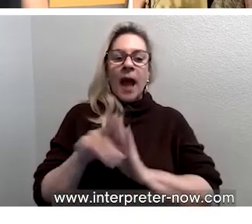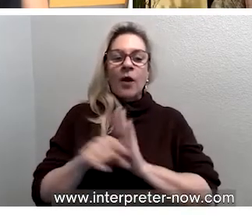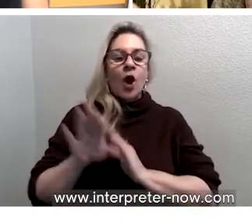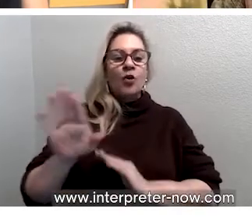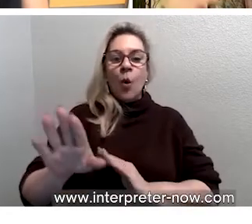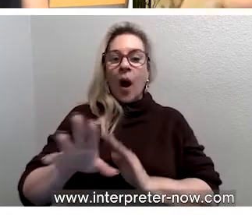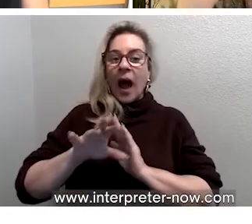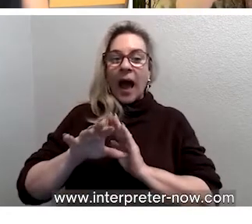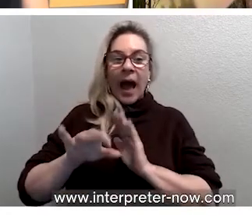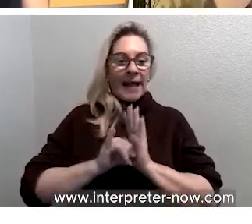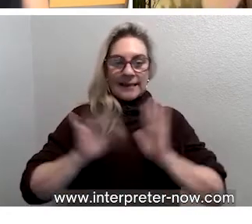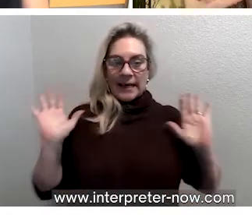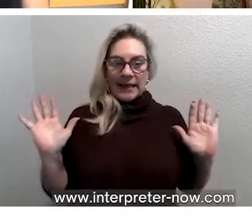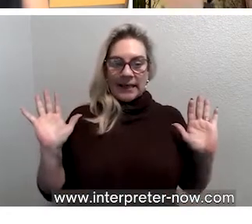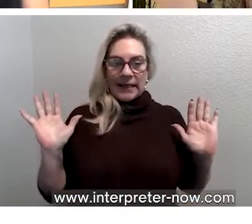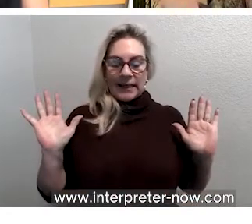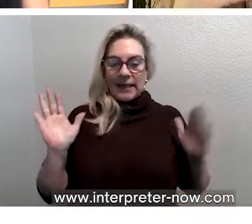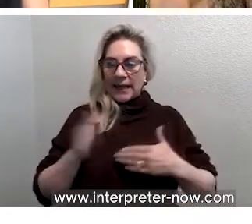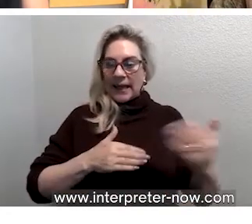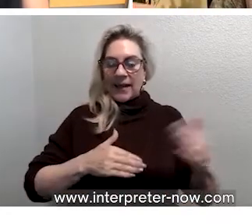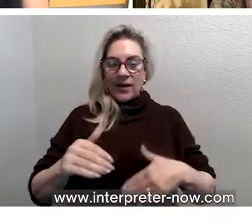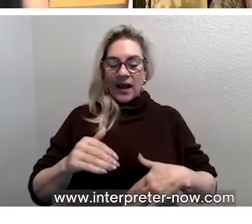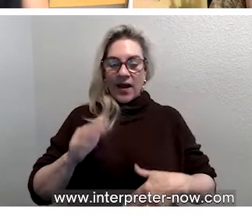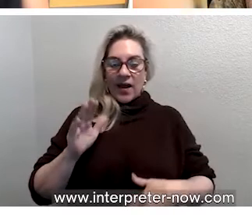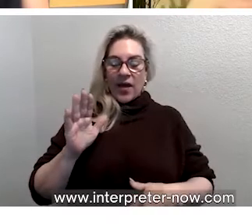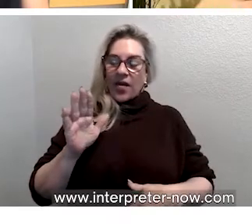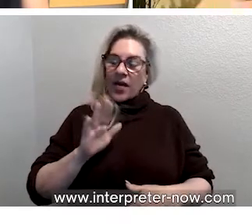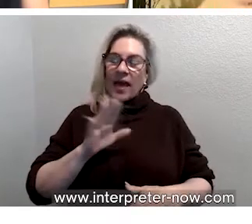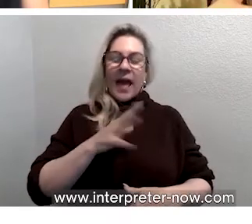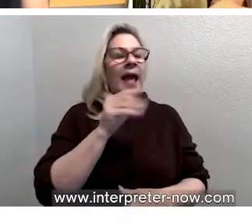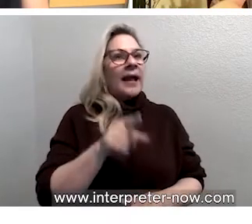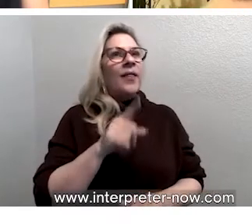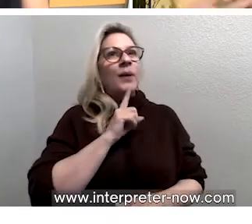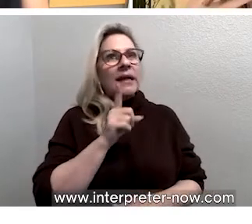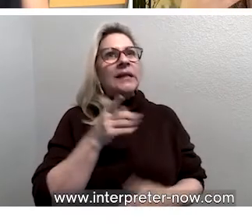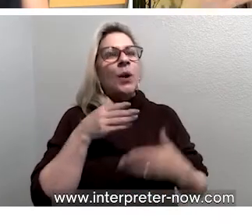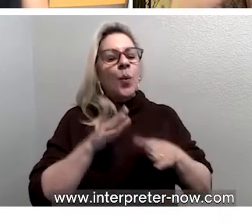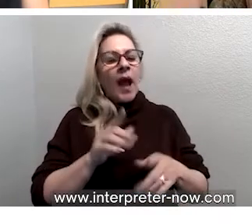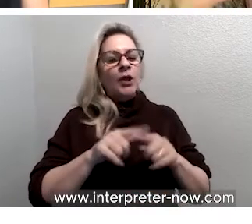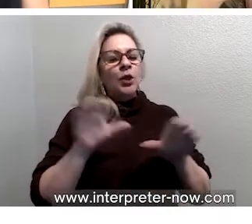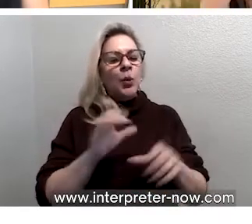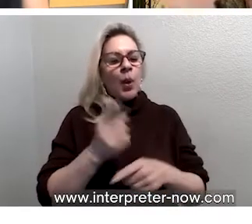identity, even if they're--. And there is a way to do it constructively, right?